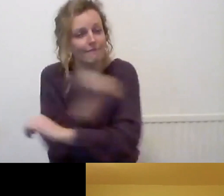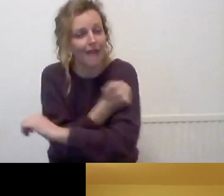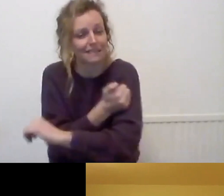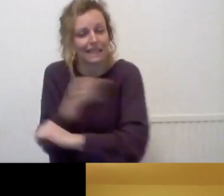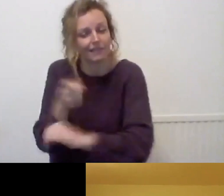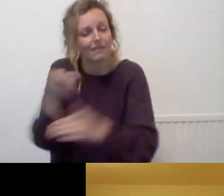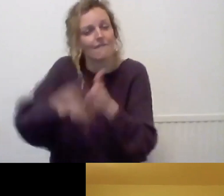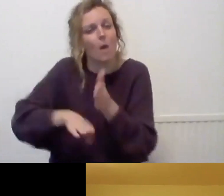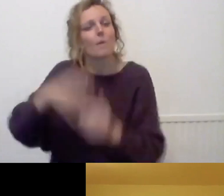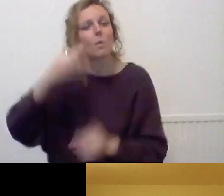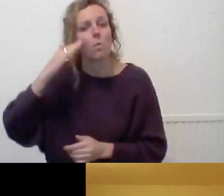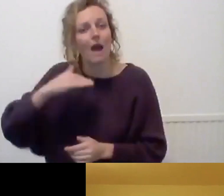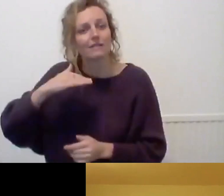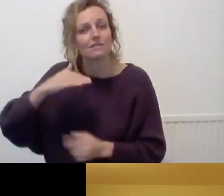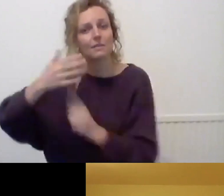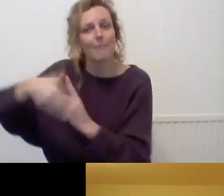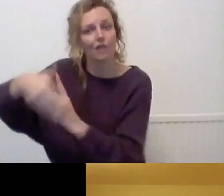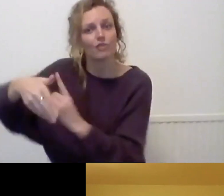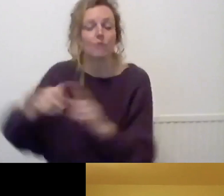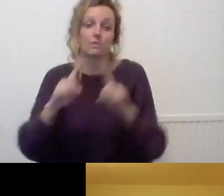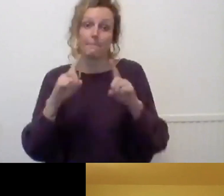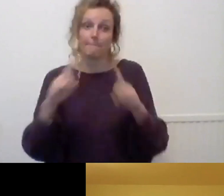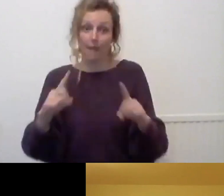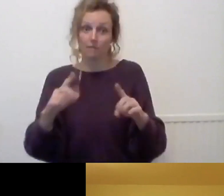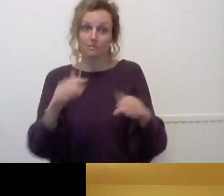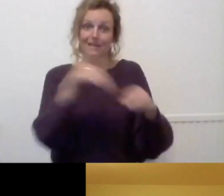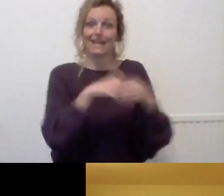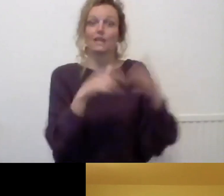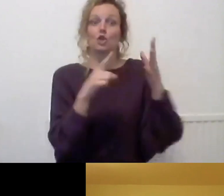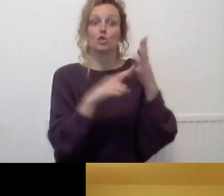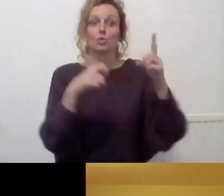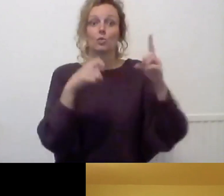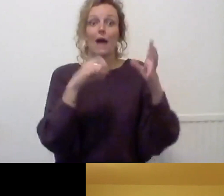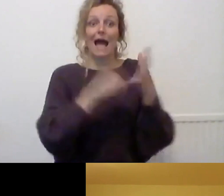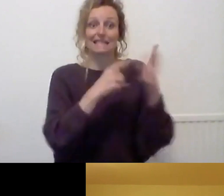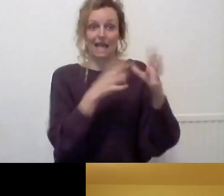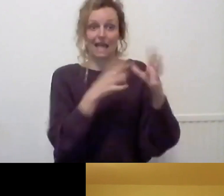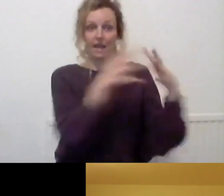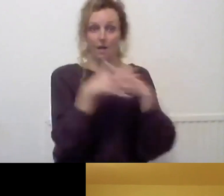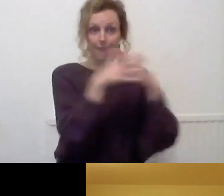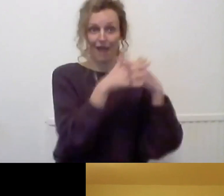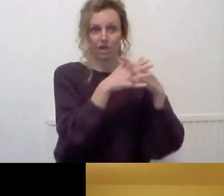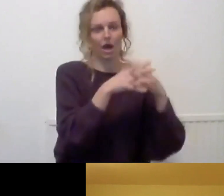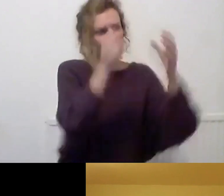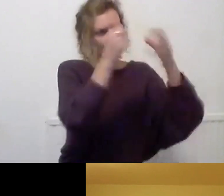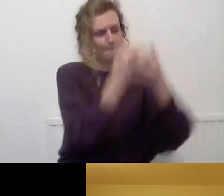in the US, there was quite a large Hispanic Latino group people and about 10% of people who were